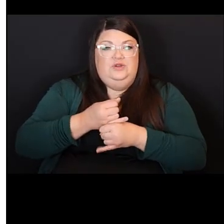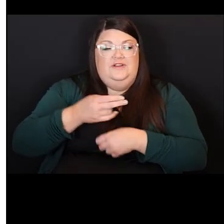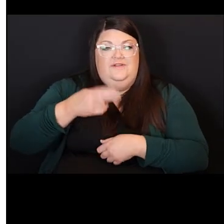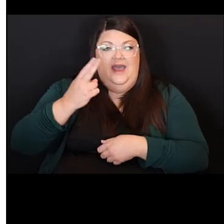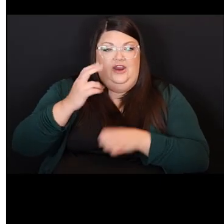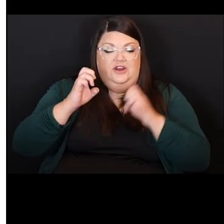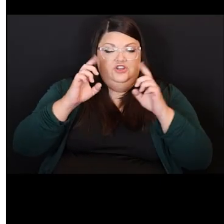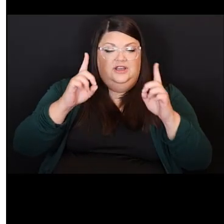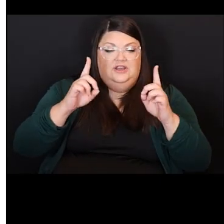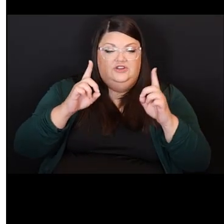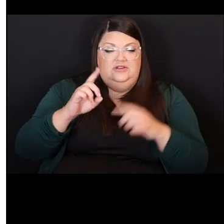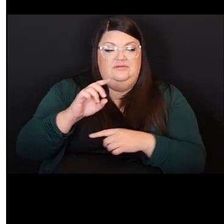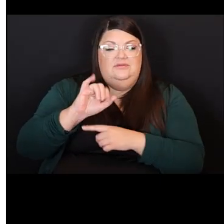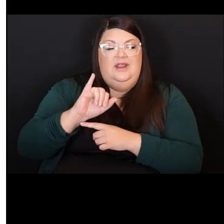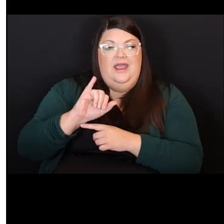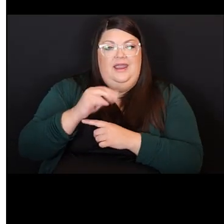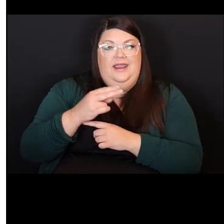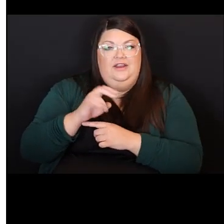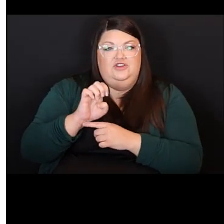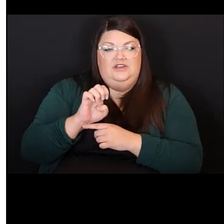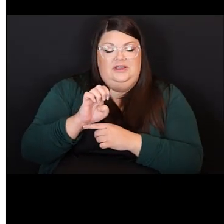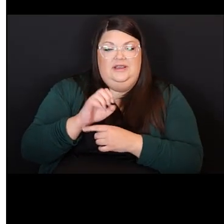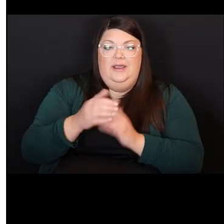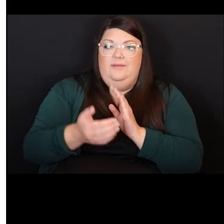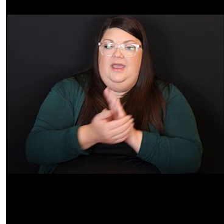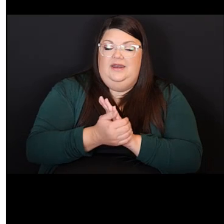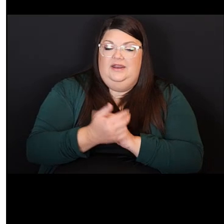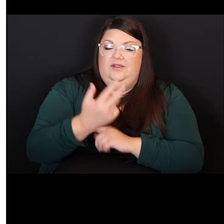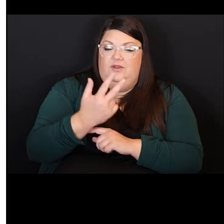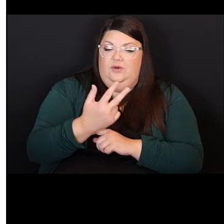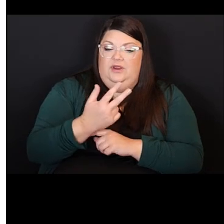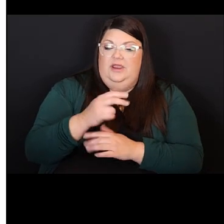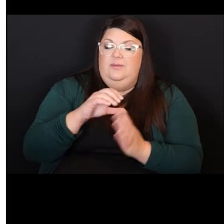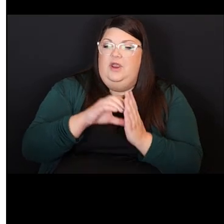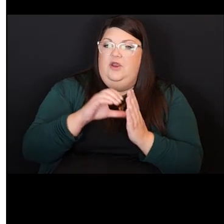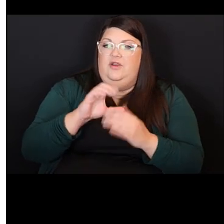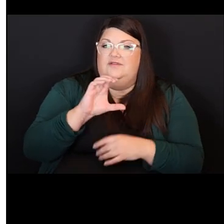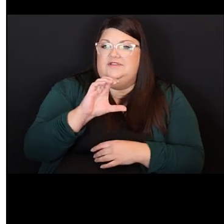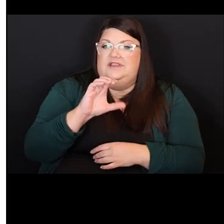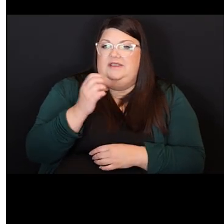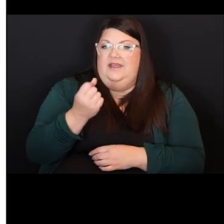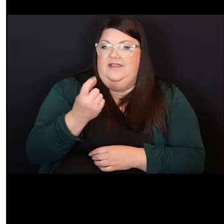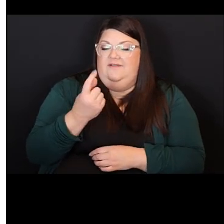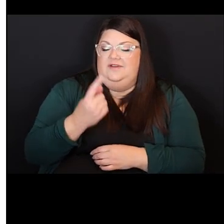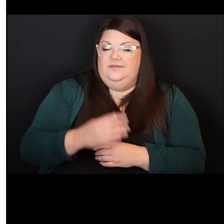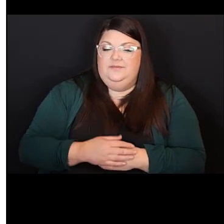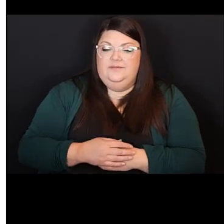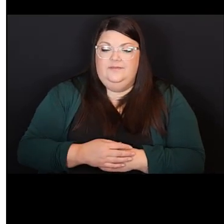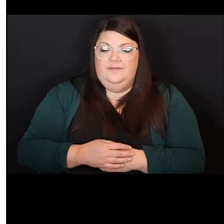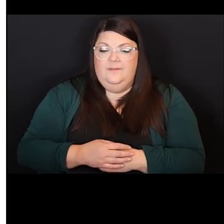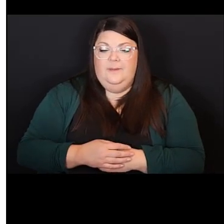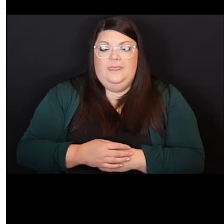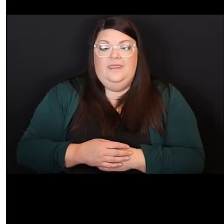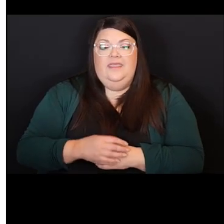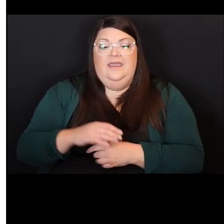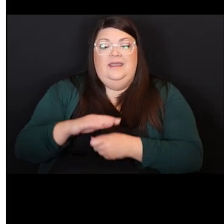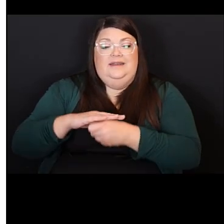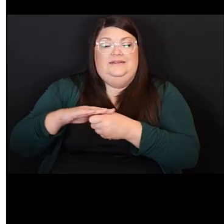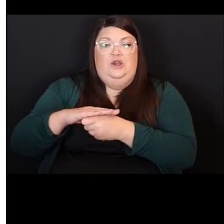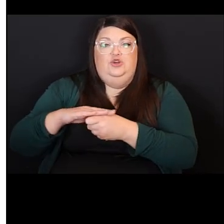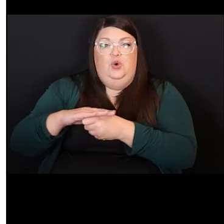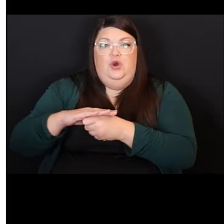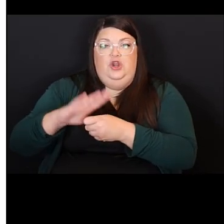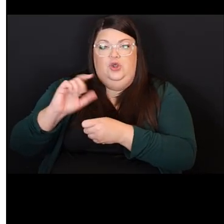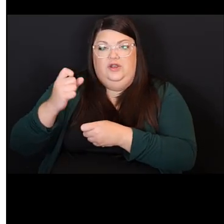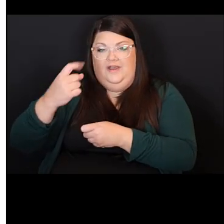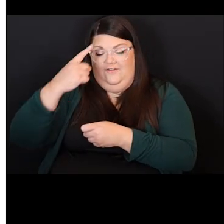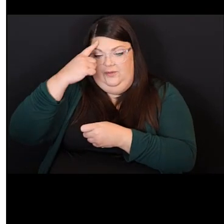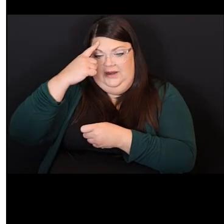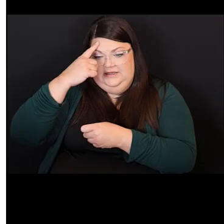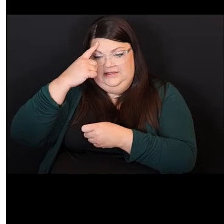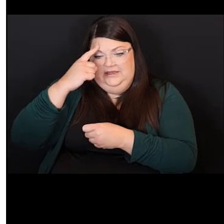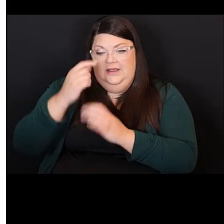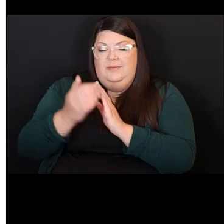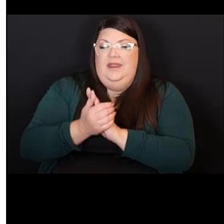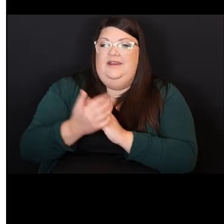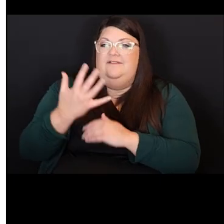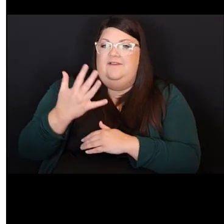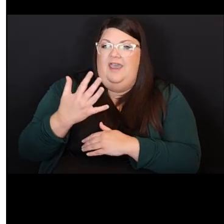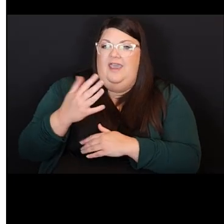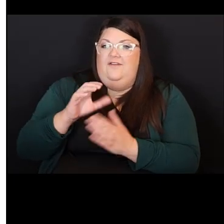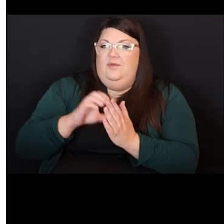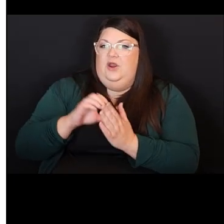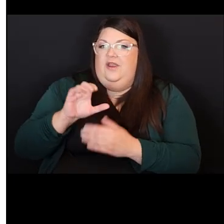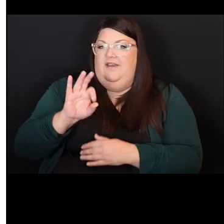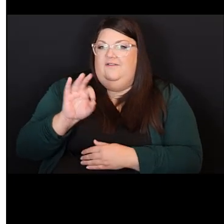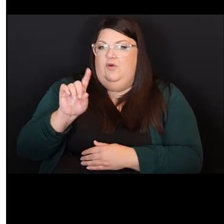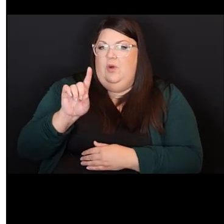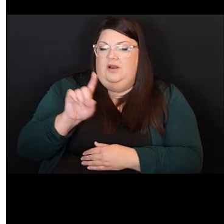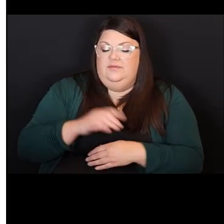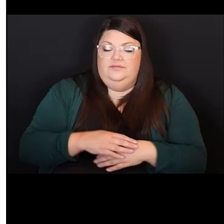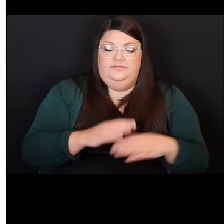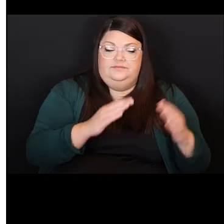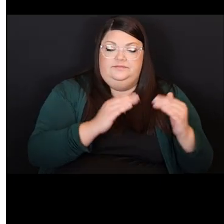Higher Education (IHEs) Appendix III para. C.11., Territorial Governments Appendix V para. F.1.,